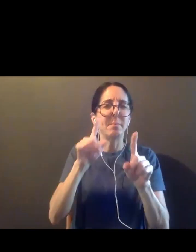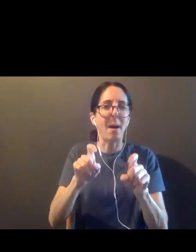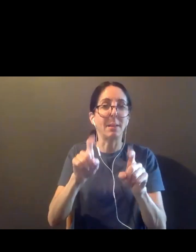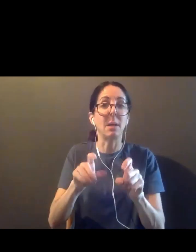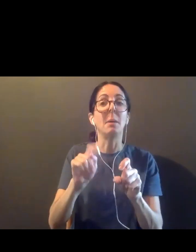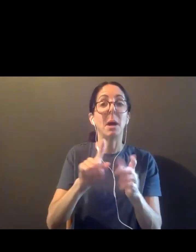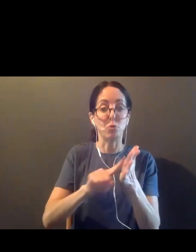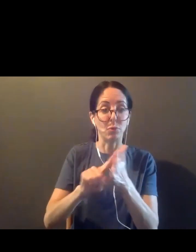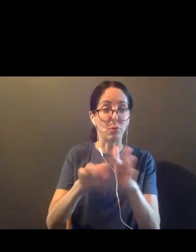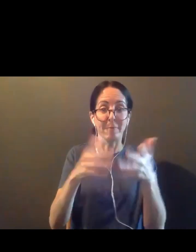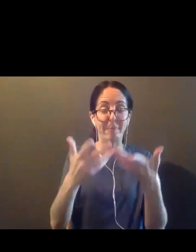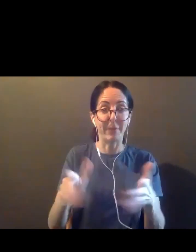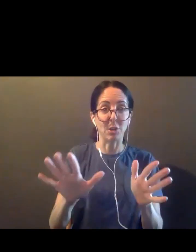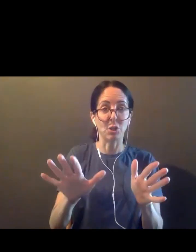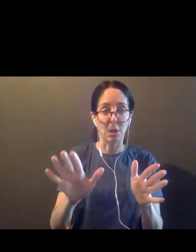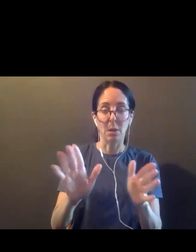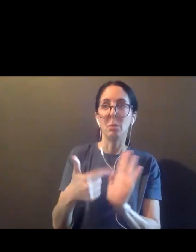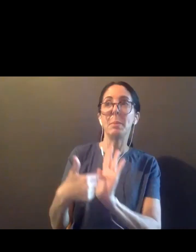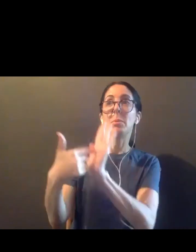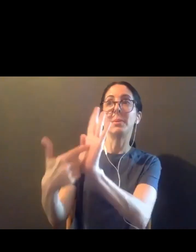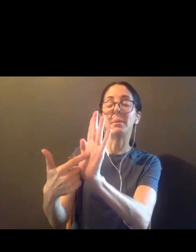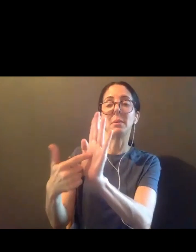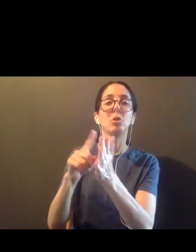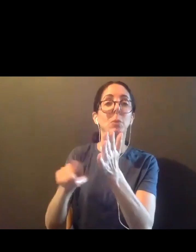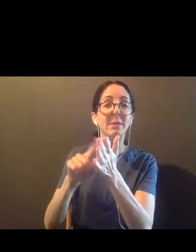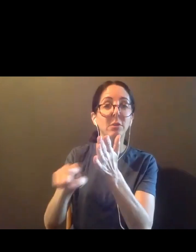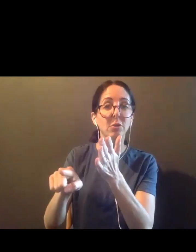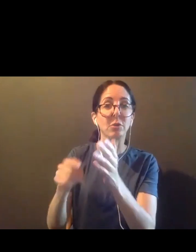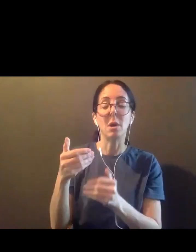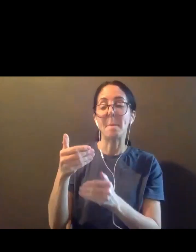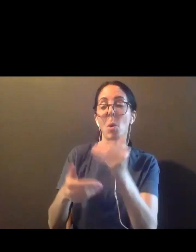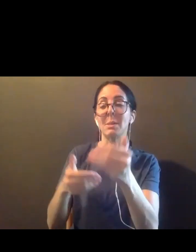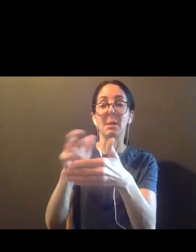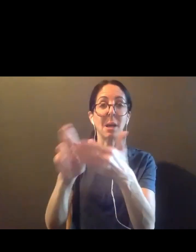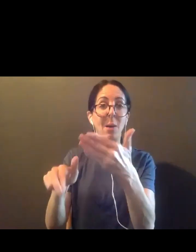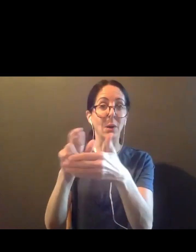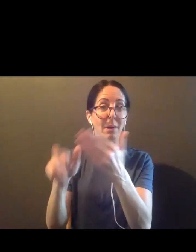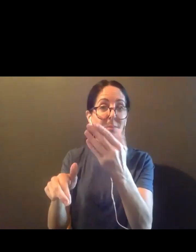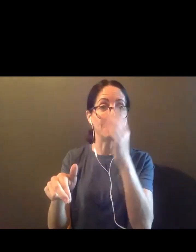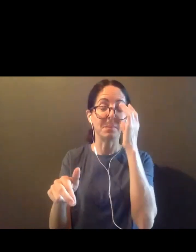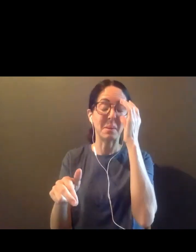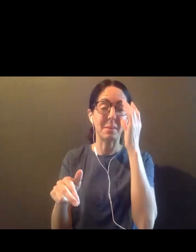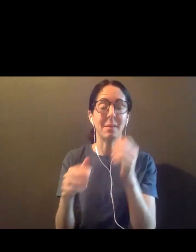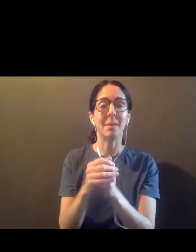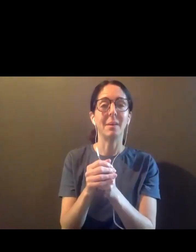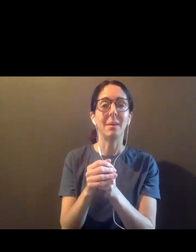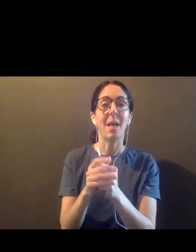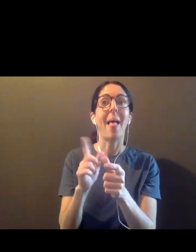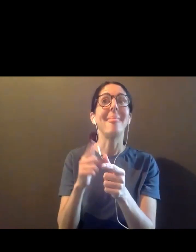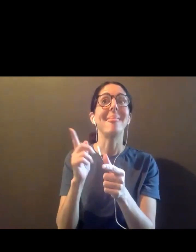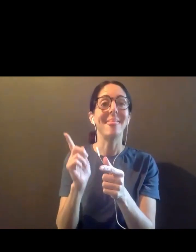were able to present the research, the process outcomes, and we were able to get a permanent